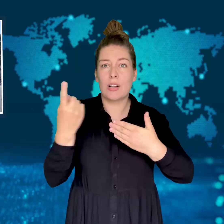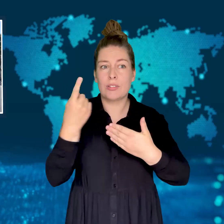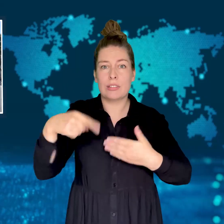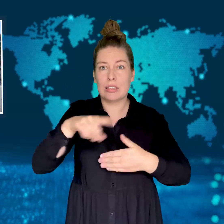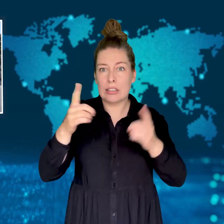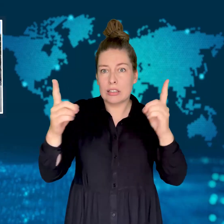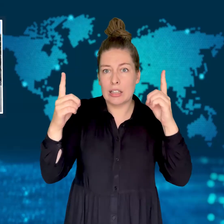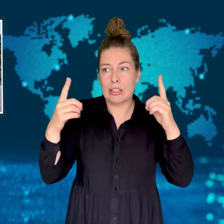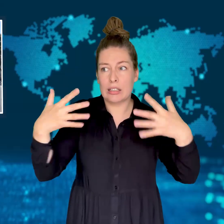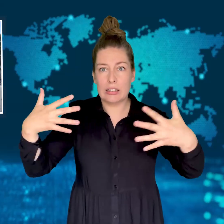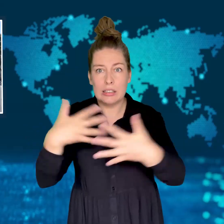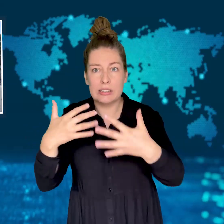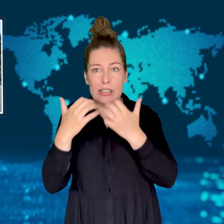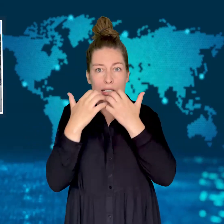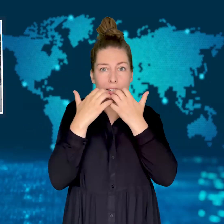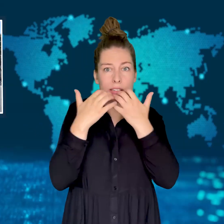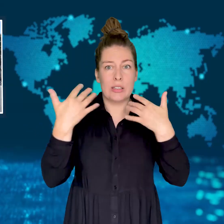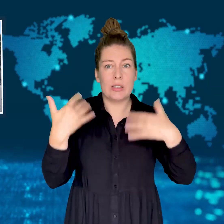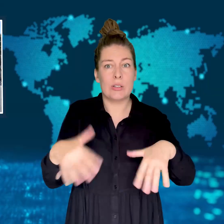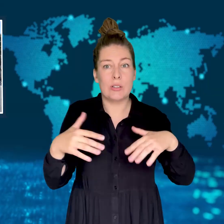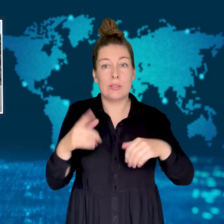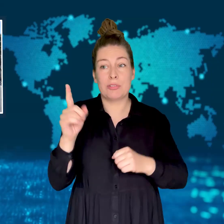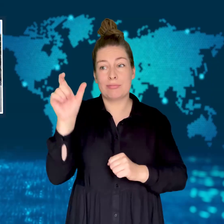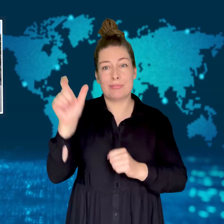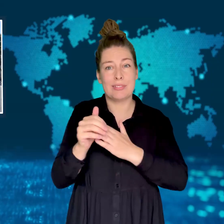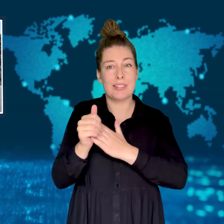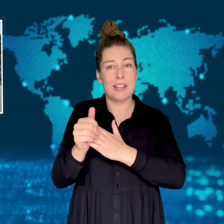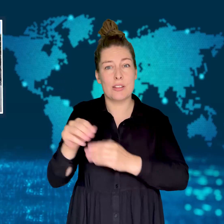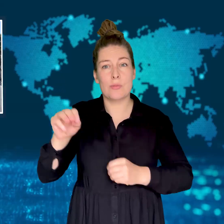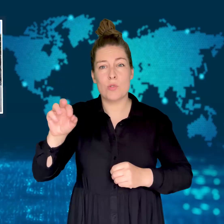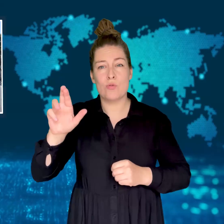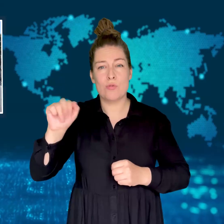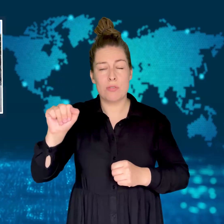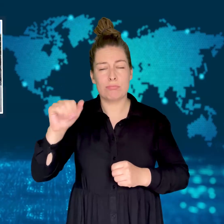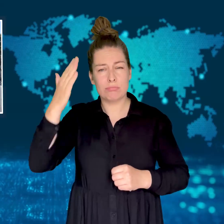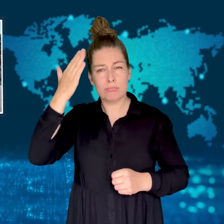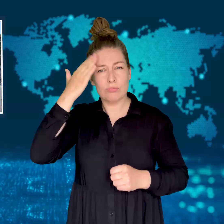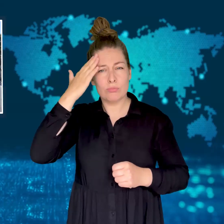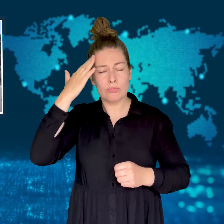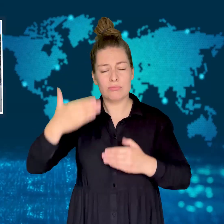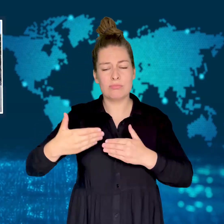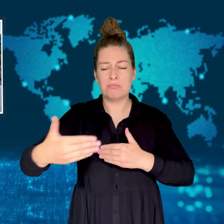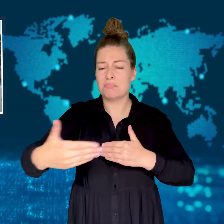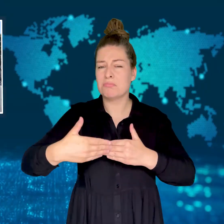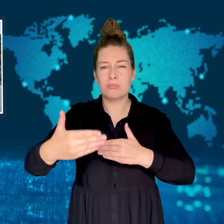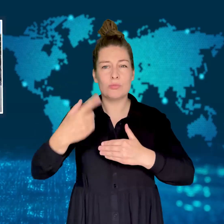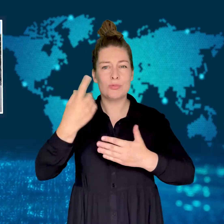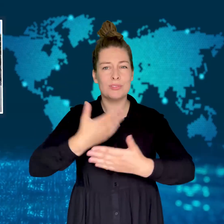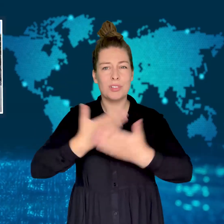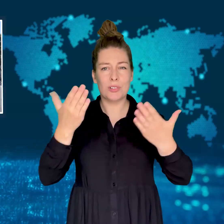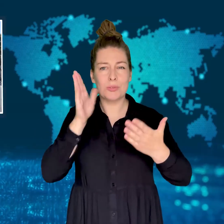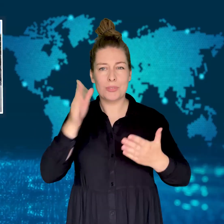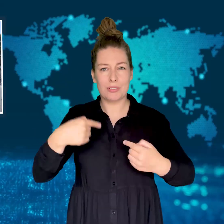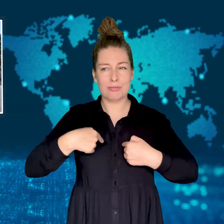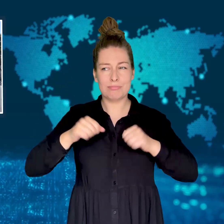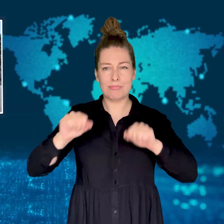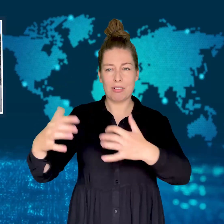He often said he knew he might die, but vowed he would never